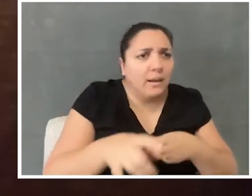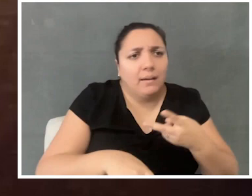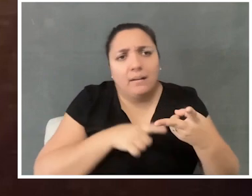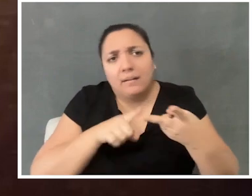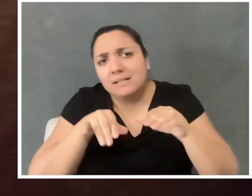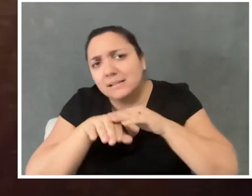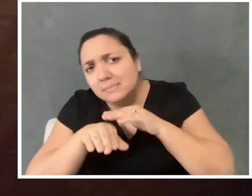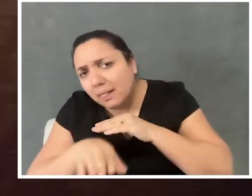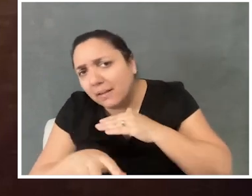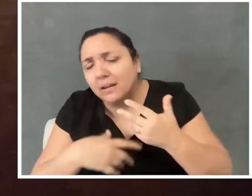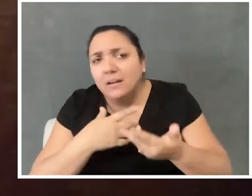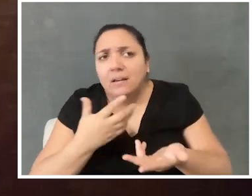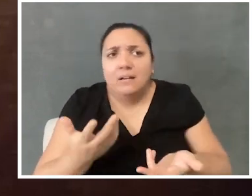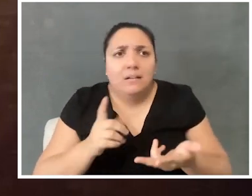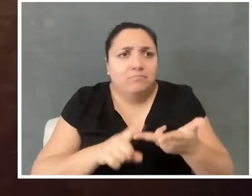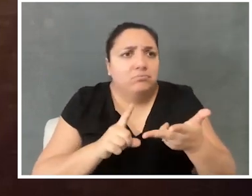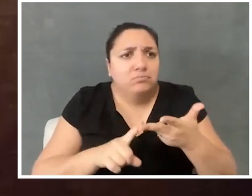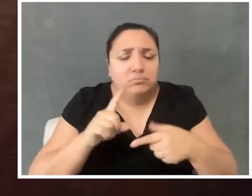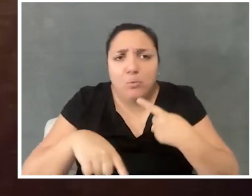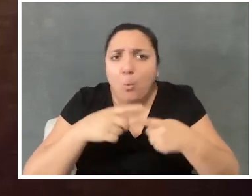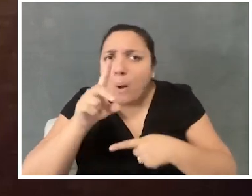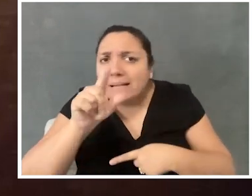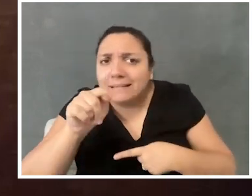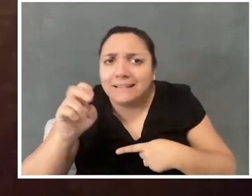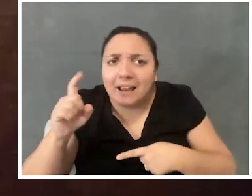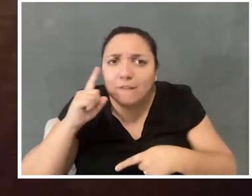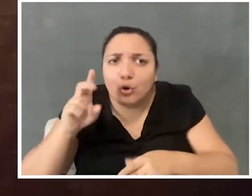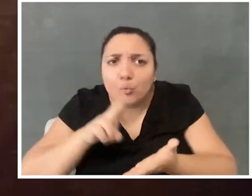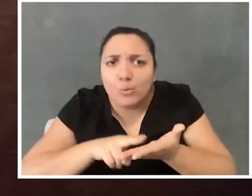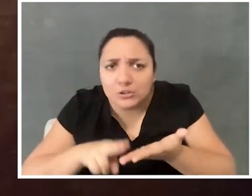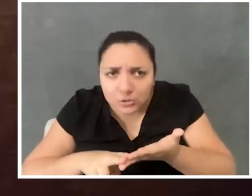and when all of the dates are to register if you need to.